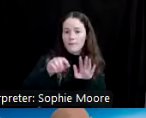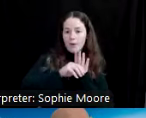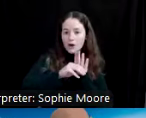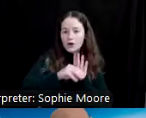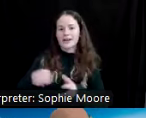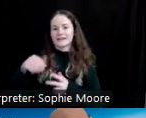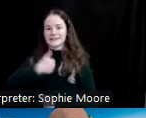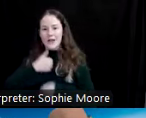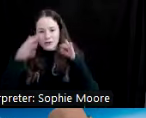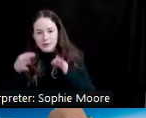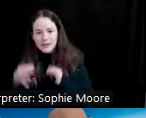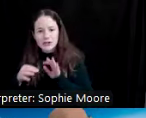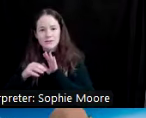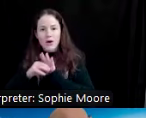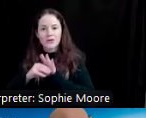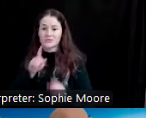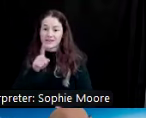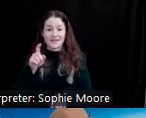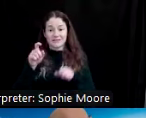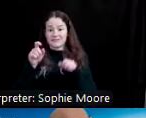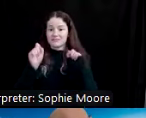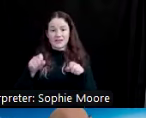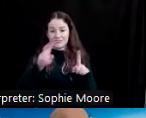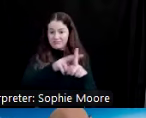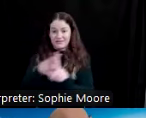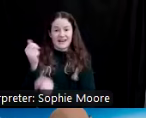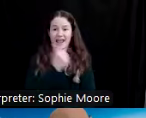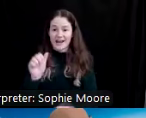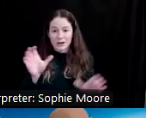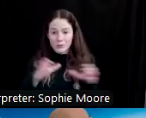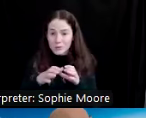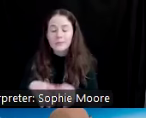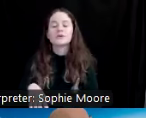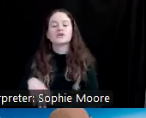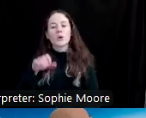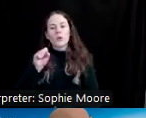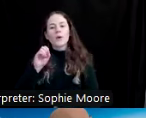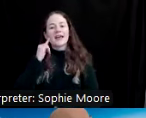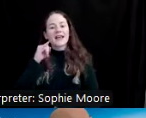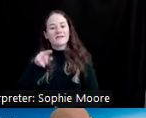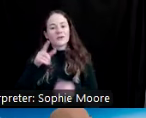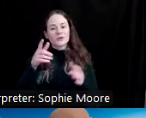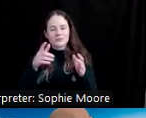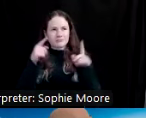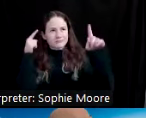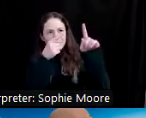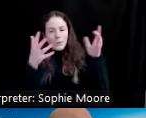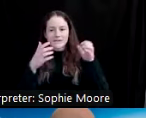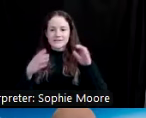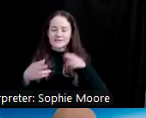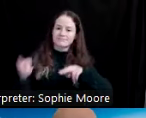population group. And so, um, if you're looking to promote activity, consider those models as well as others. Um, and